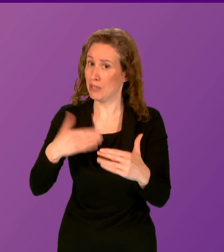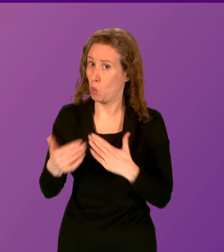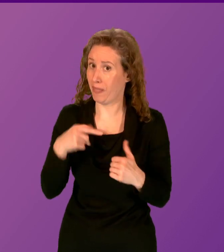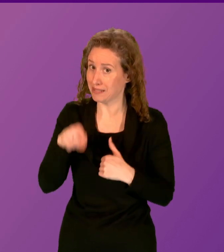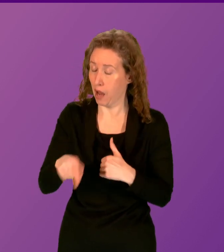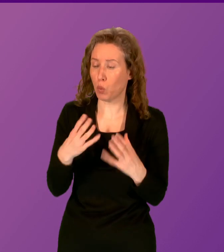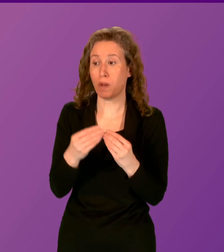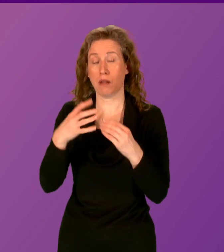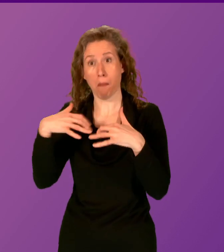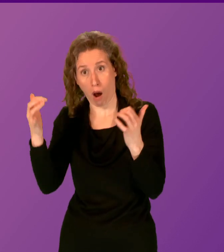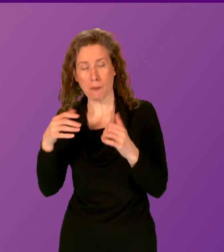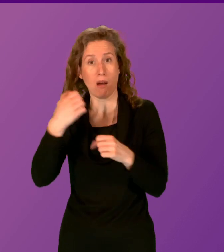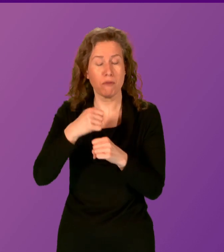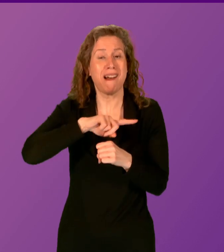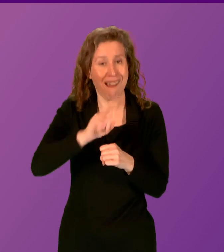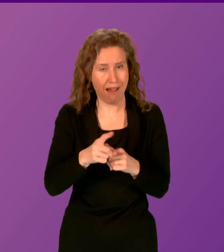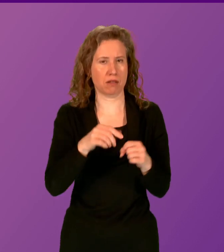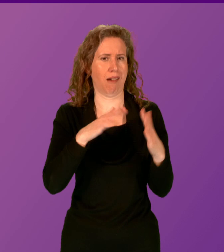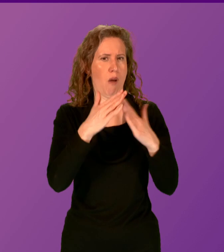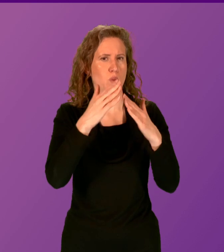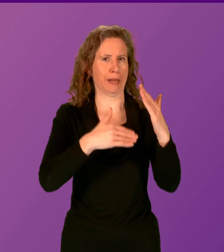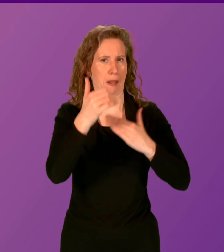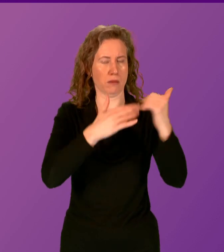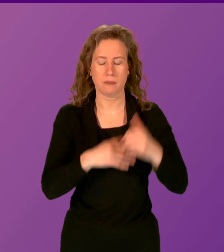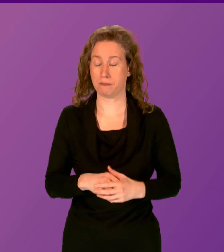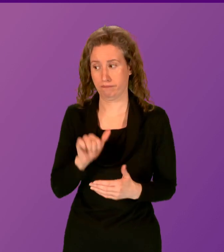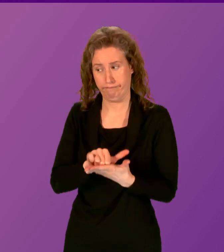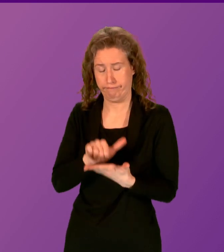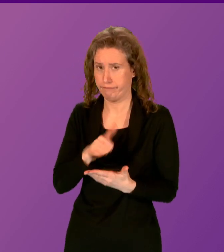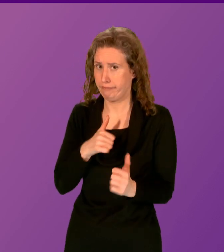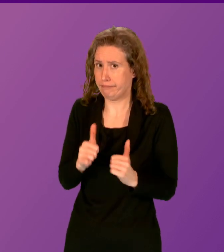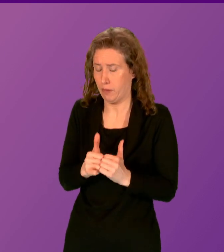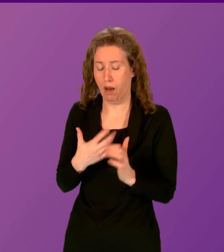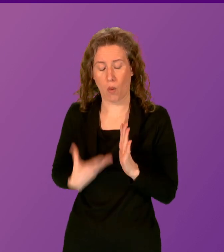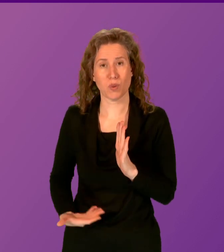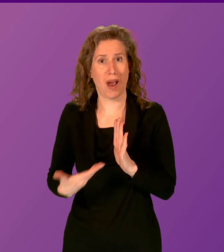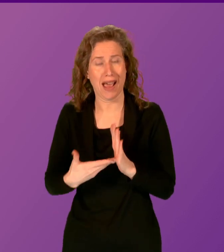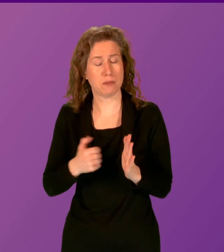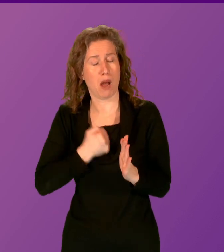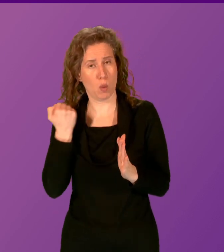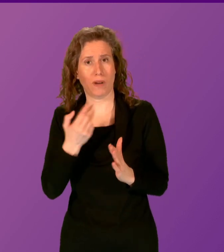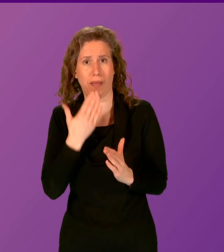Yes, I agree with all that from Ben Macpherson, and I add my thanks to the emergency services,